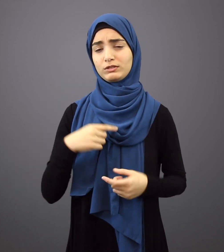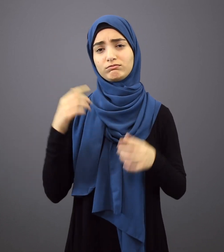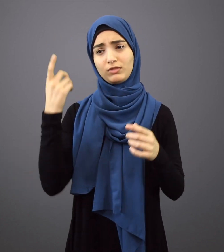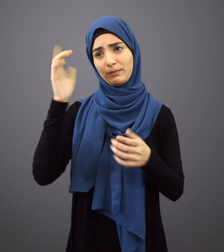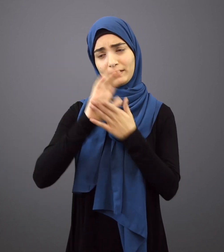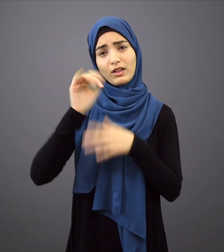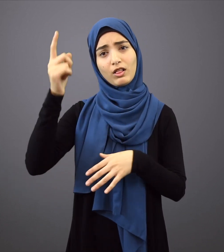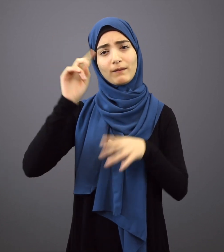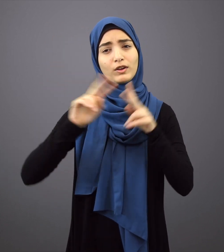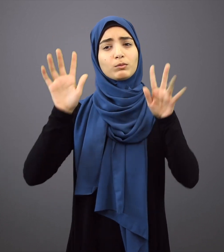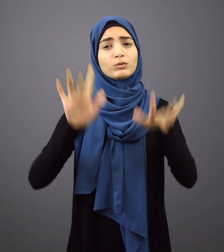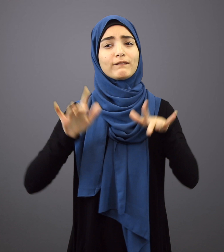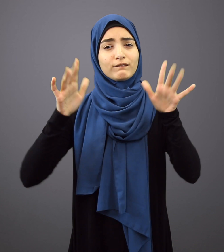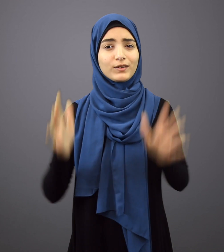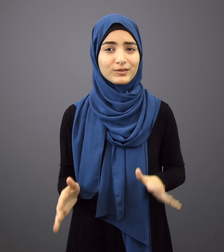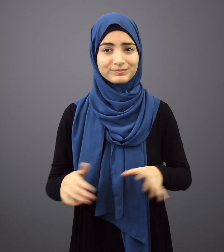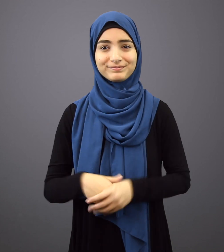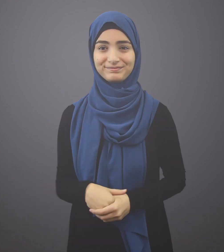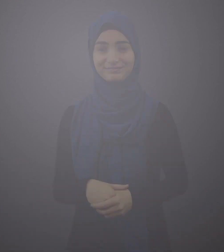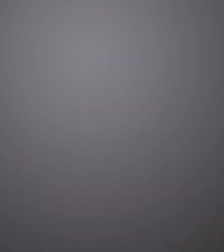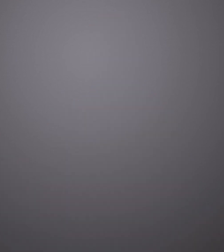They are excused because we believe Allah (God) is forgiving and merciful